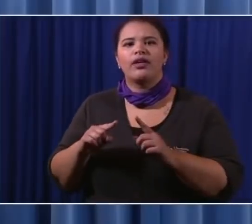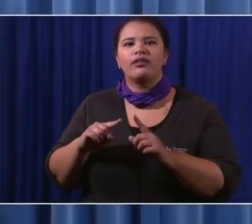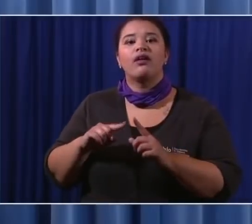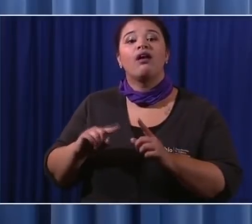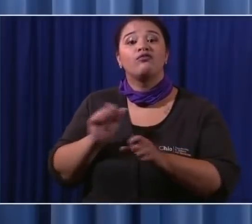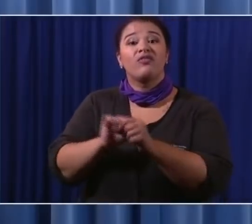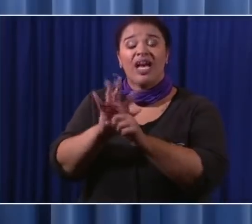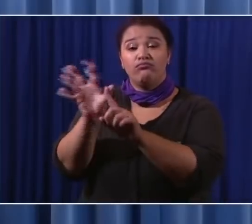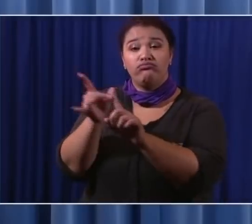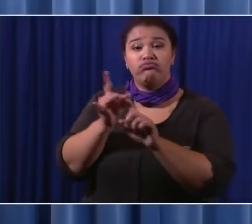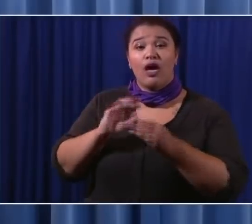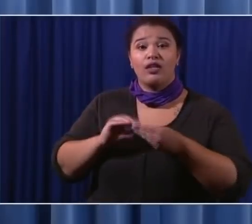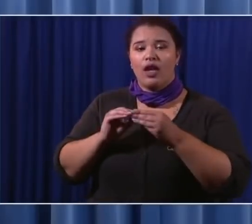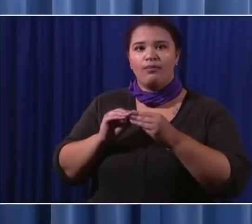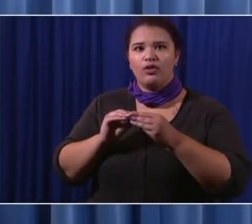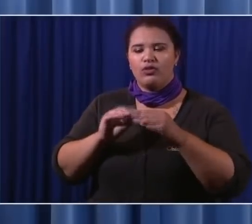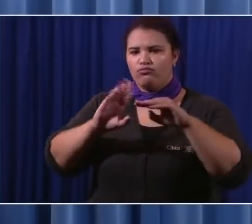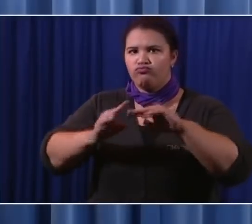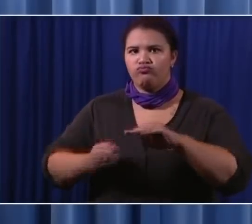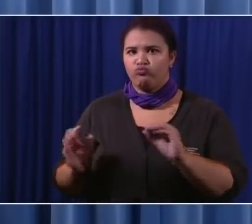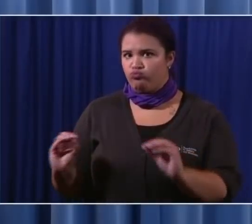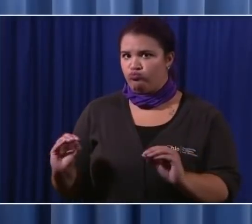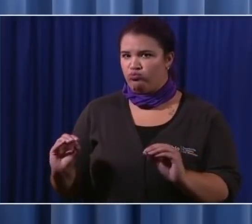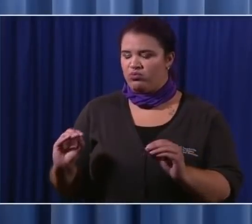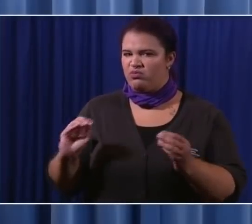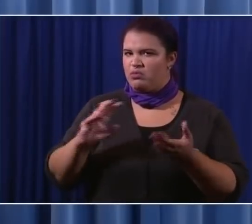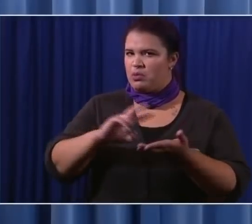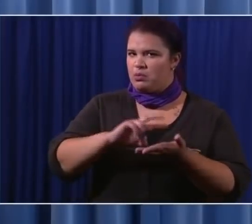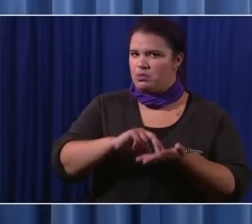SCHWARTZ WITH WCPO IN CINCINNATI. MY QUESTION IS IF THESE MASK